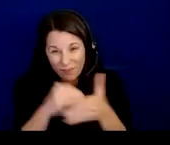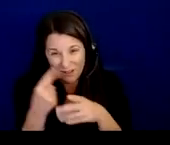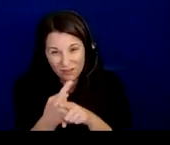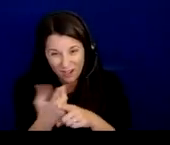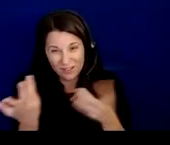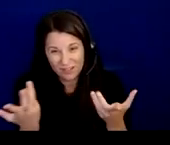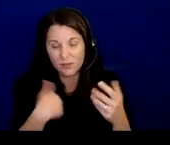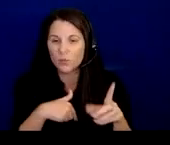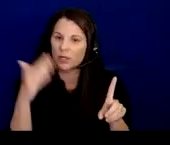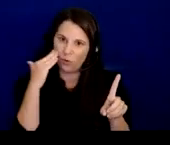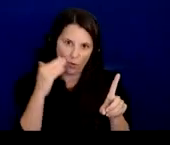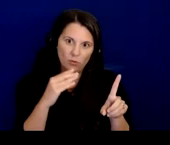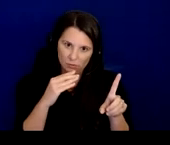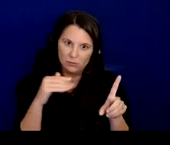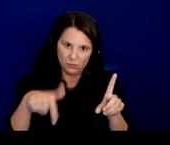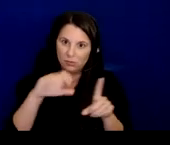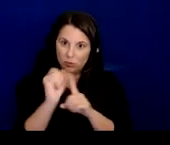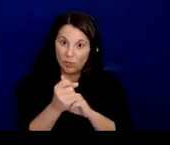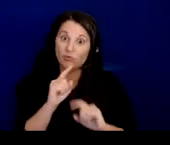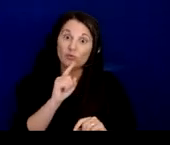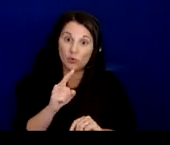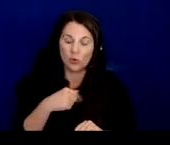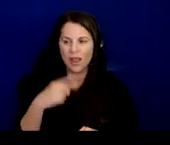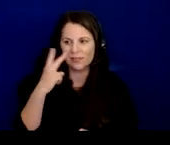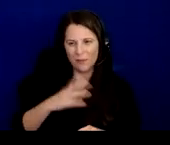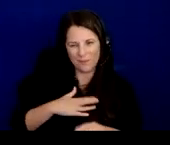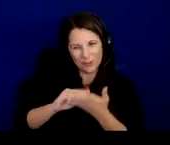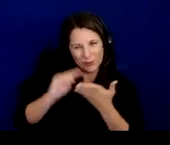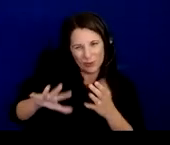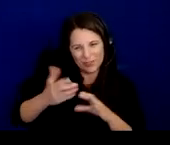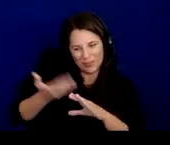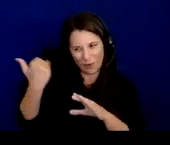They were shocked that they were able to do something about this problem.